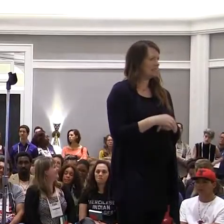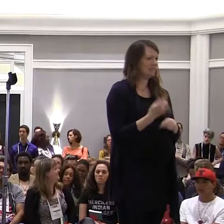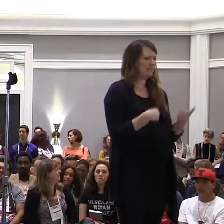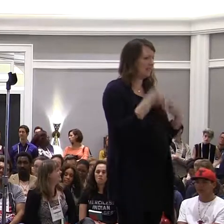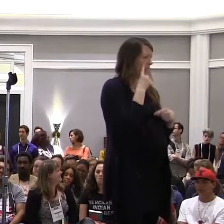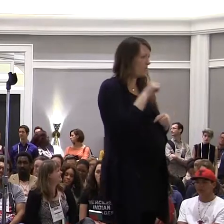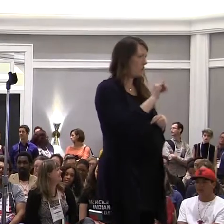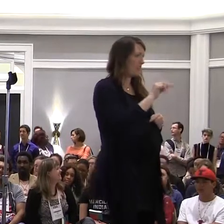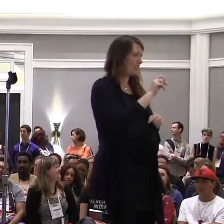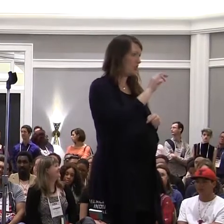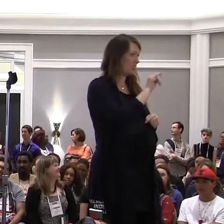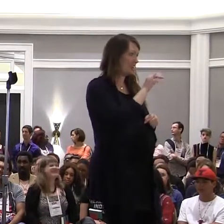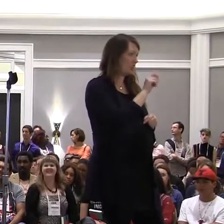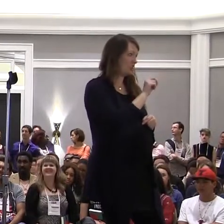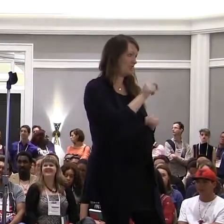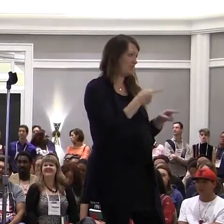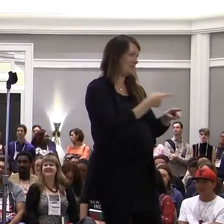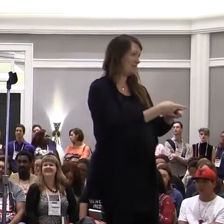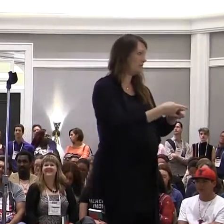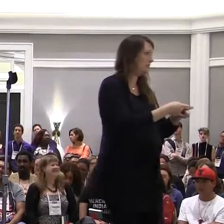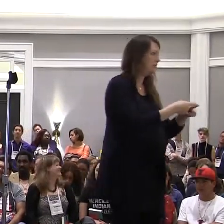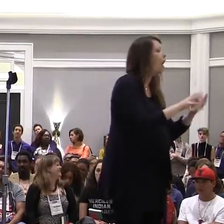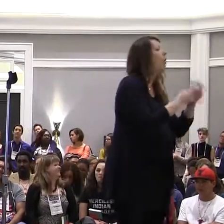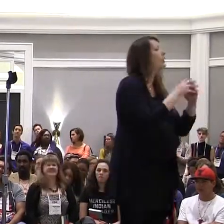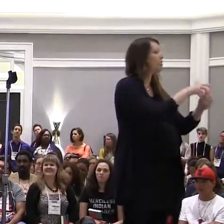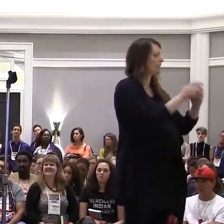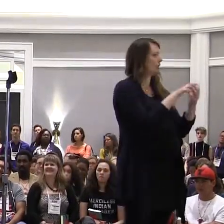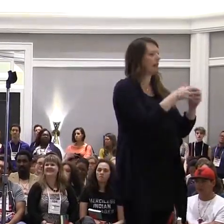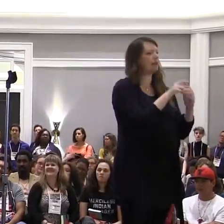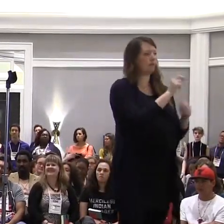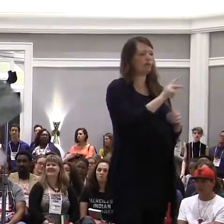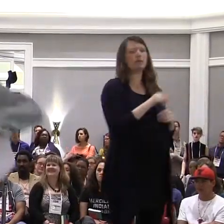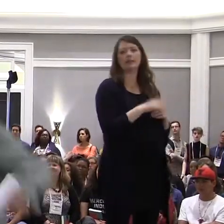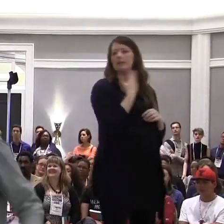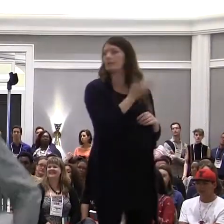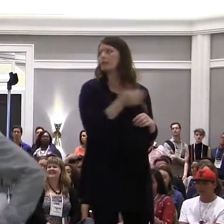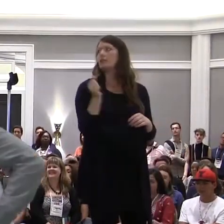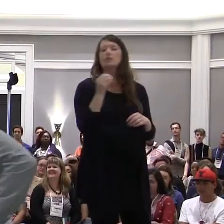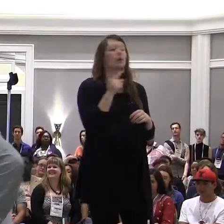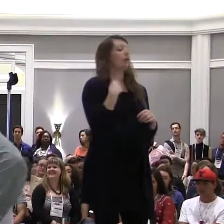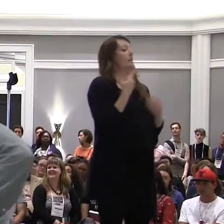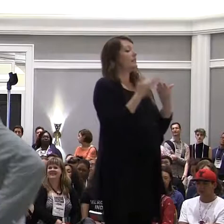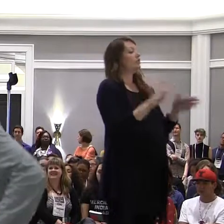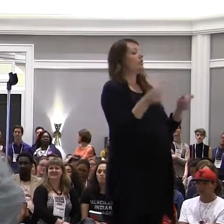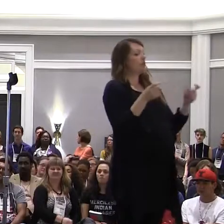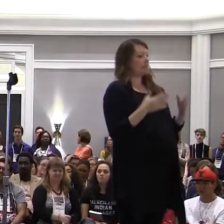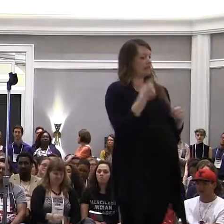(Kevin) Hey, TCG, how are you? I am Kelvin Denkins, the General Manager of Two River Theater in Red Bank, New Jersey.